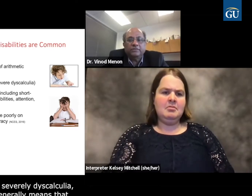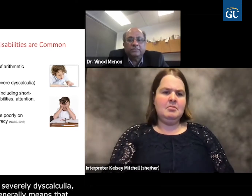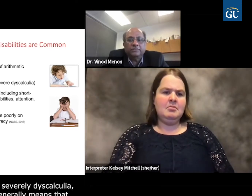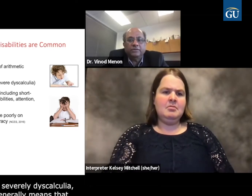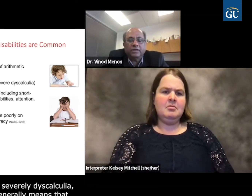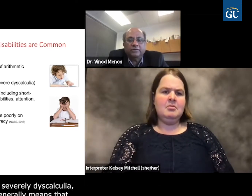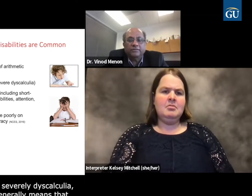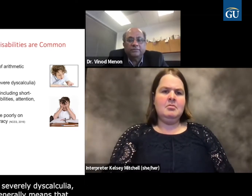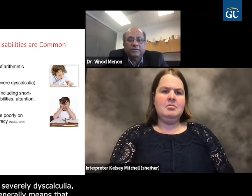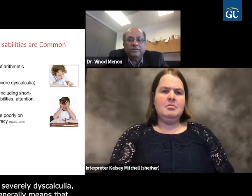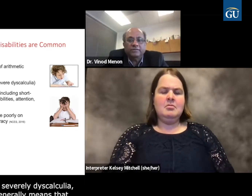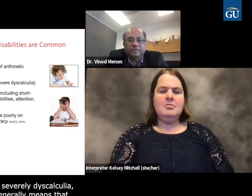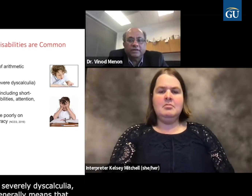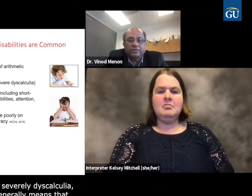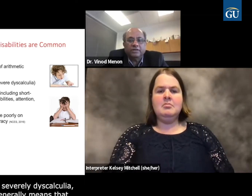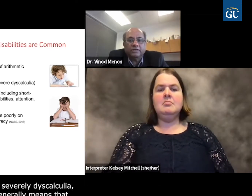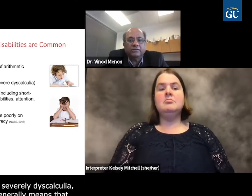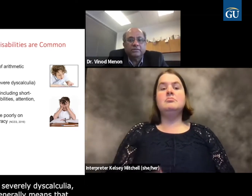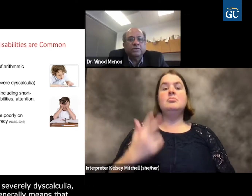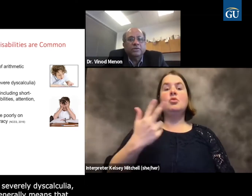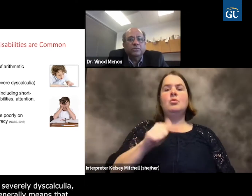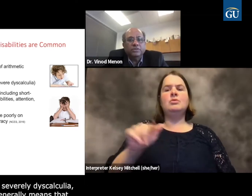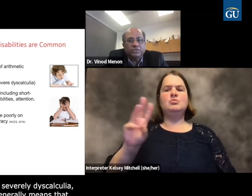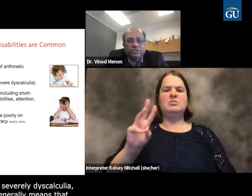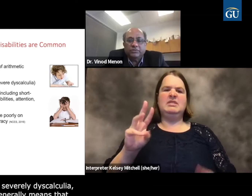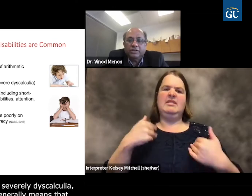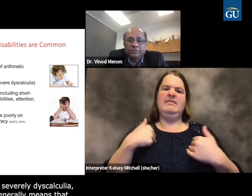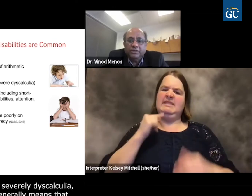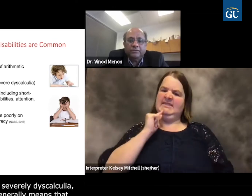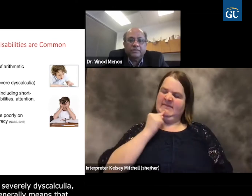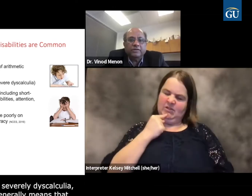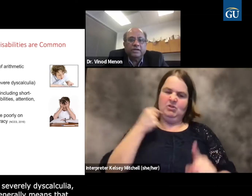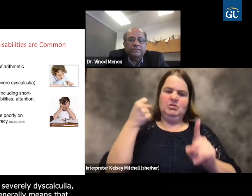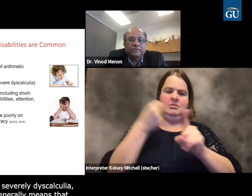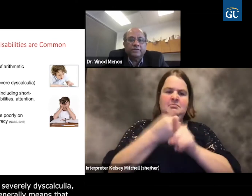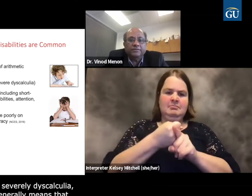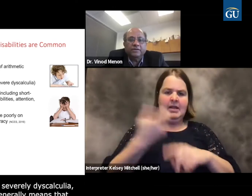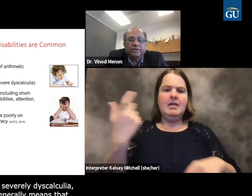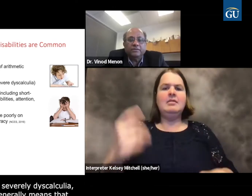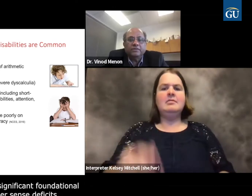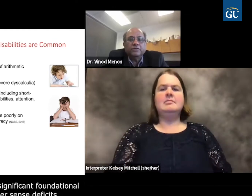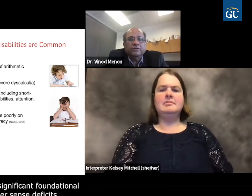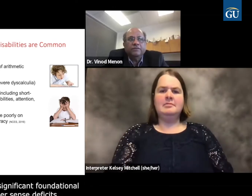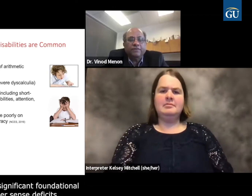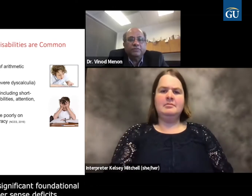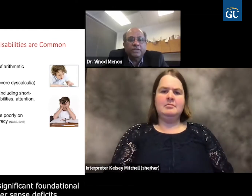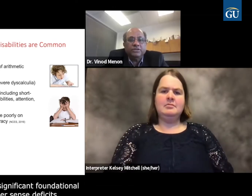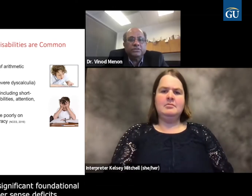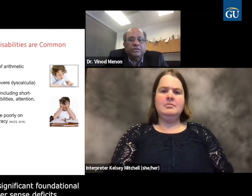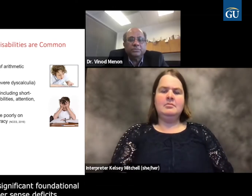three to six percent severe are severely dyscalculic which generally means that they have